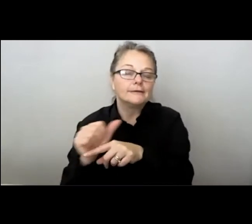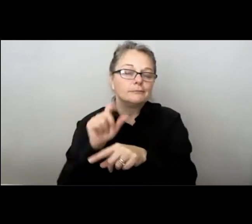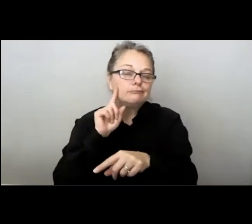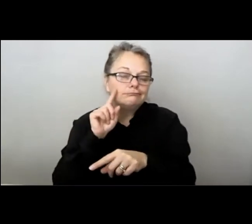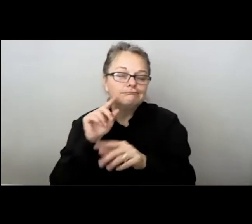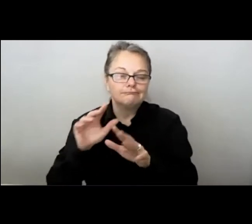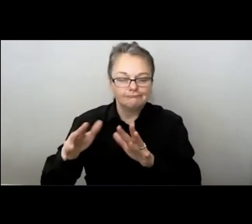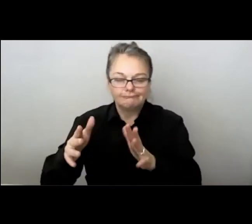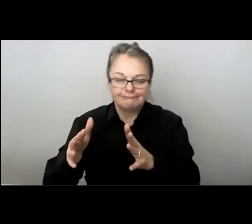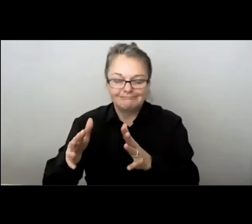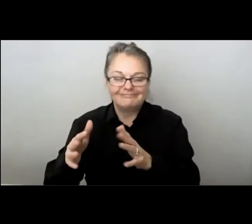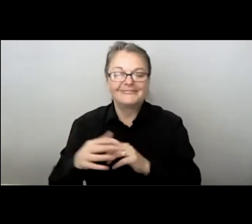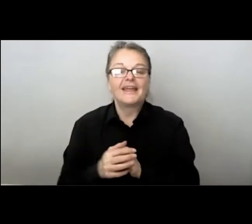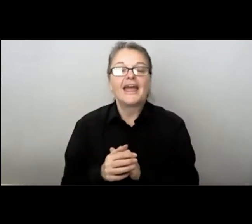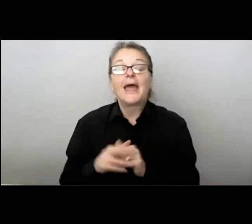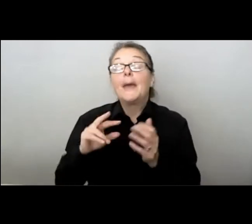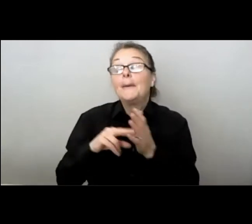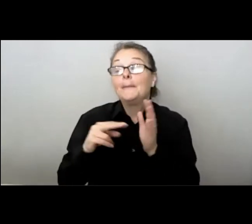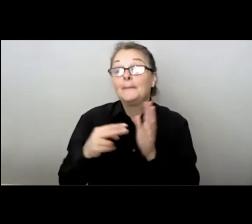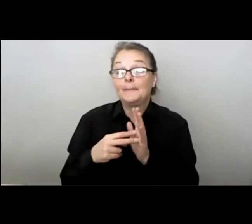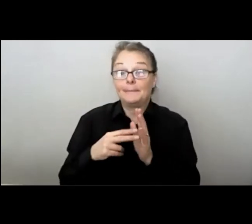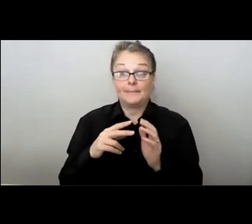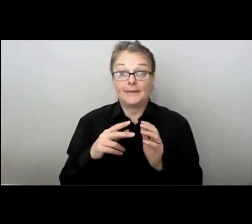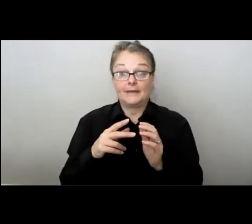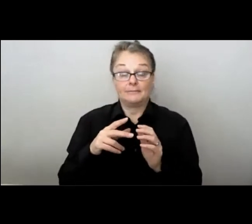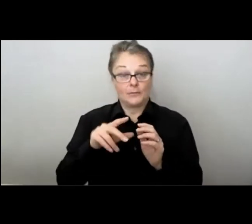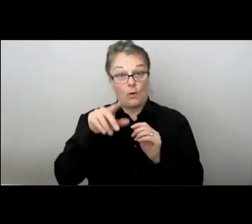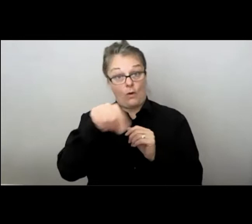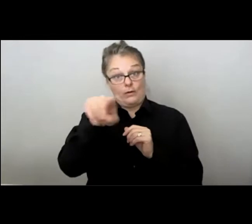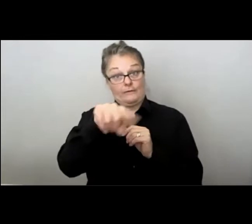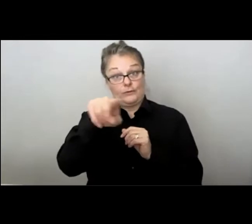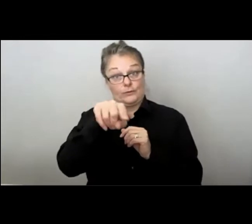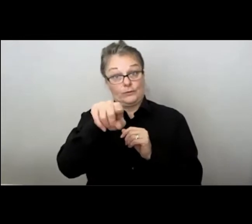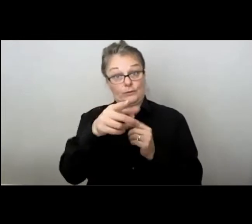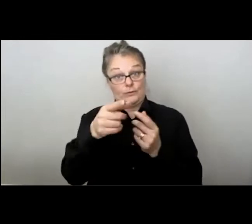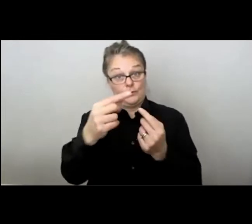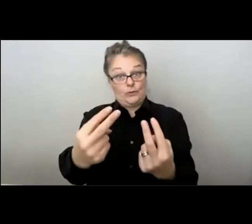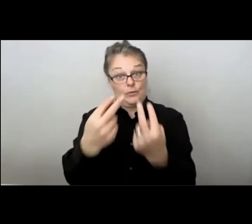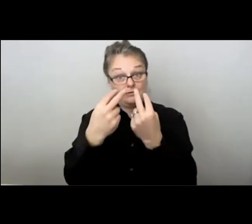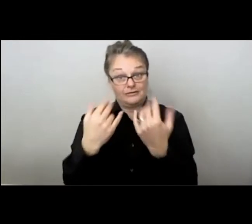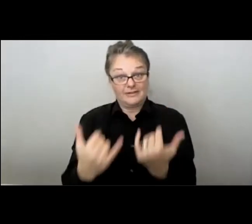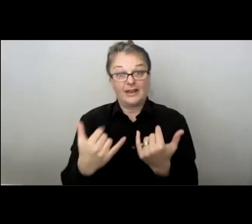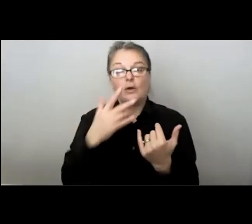WHERE WE WILL BE MOVING ALL OF THE PARTICIPANTS INTO SMALLER BREAKOUT ROOMS.